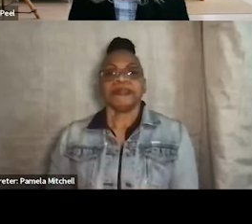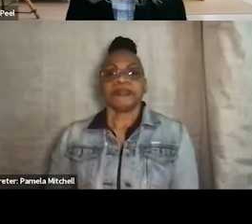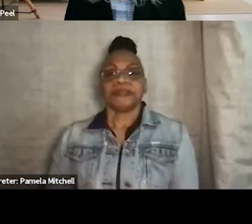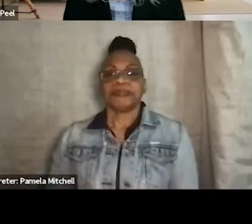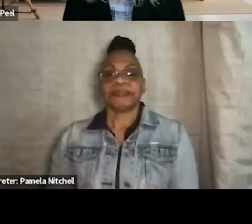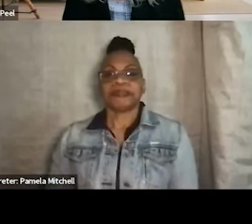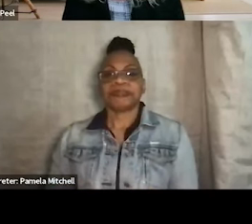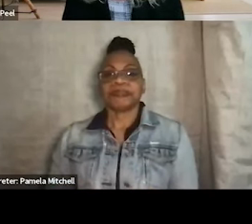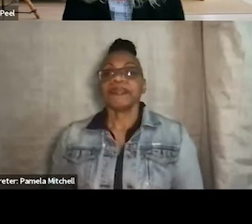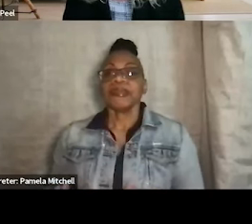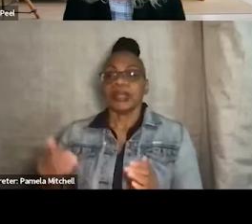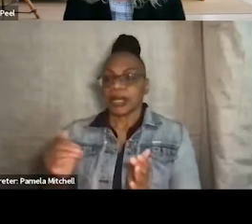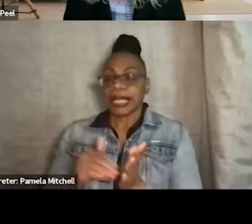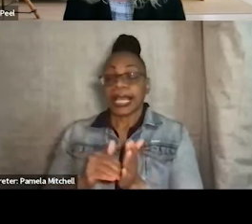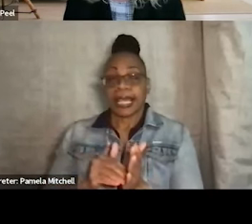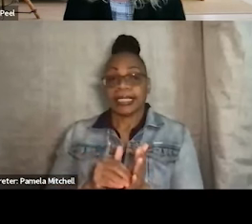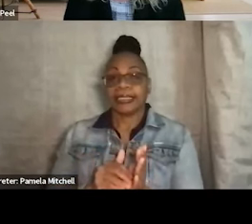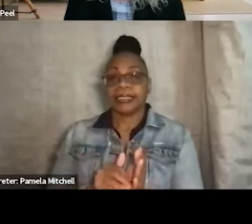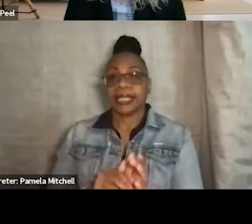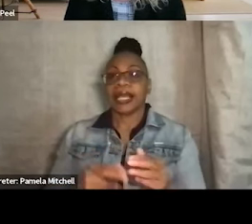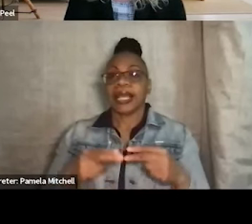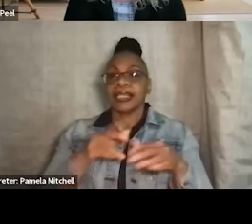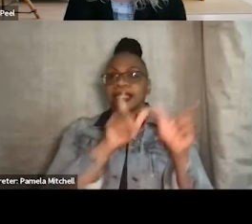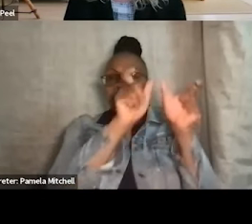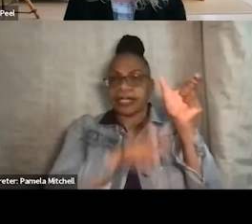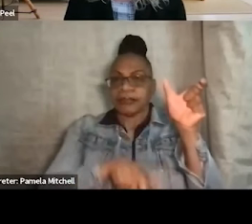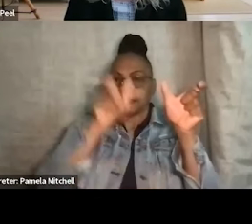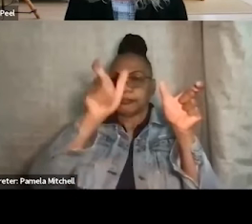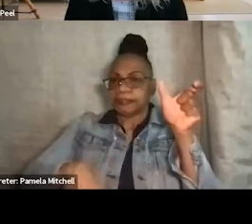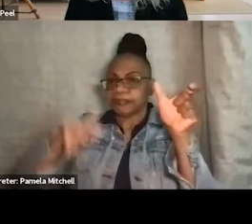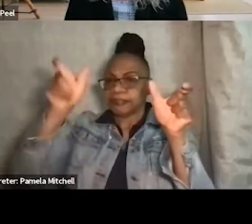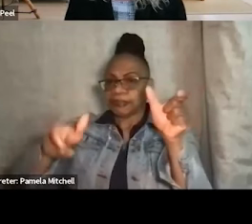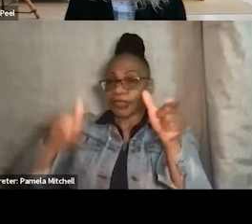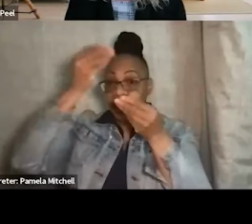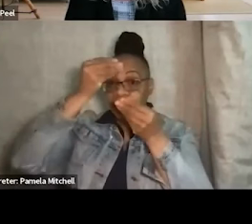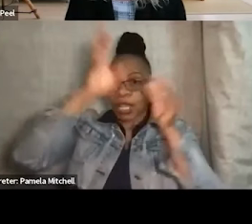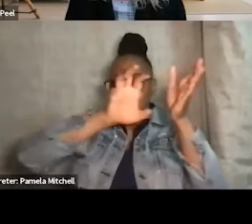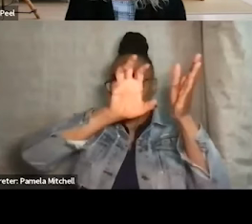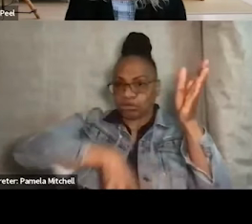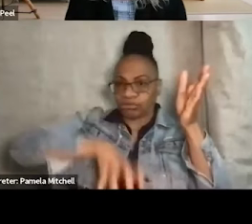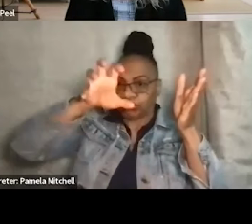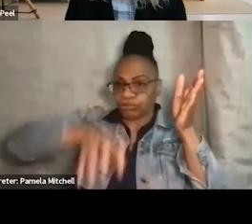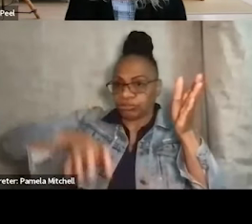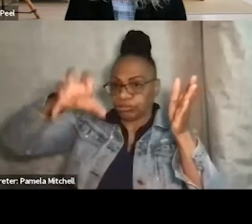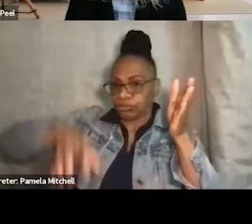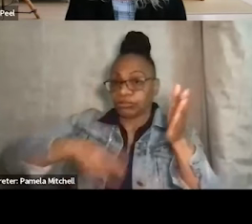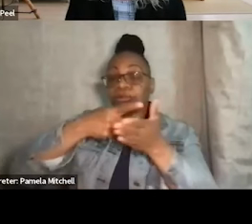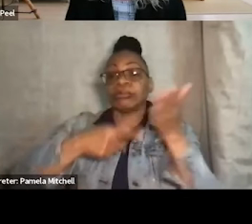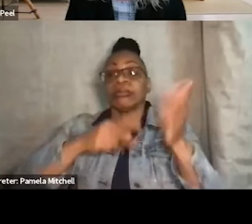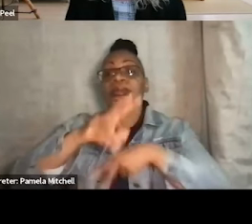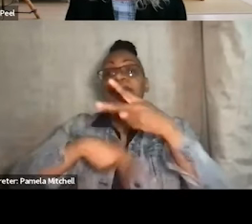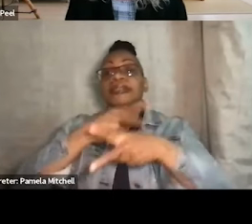So, again, this table has a lot of information in it about what types of presentations